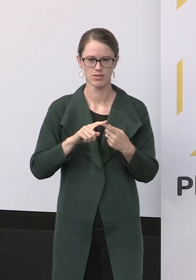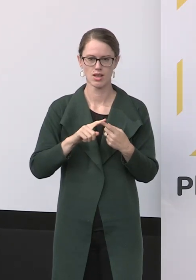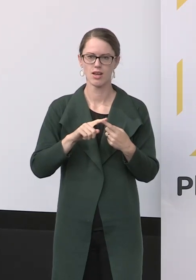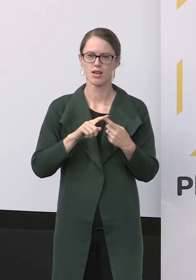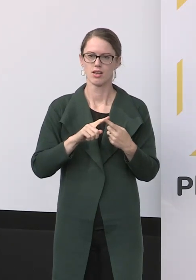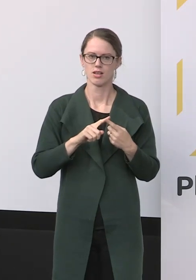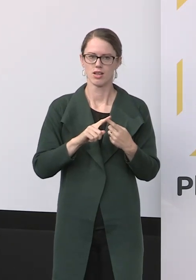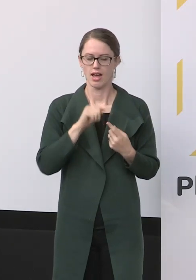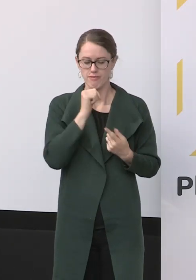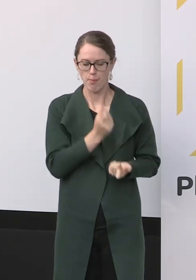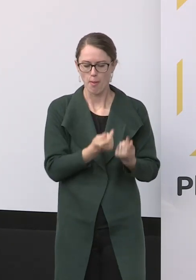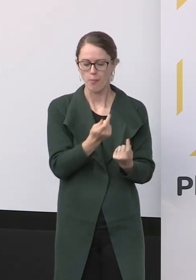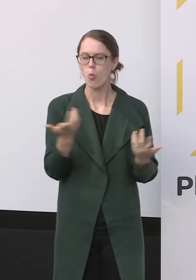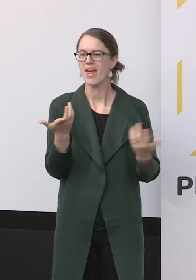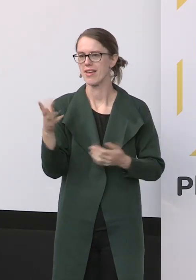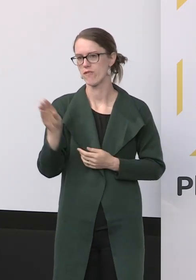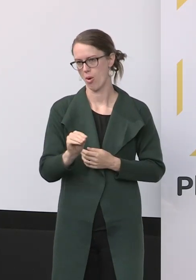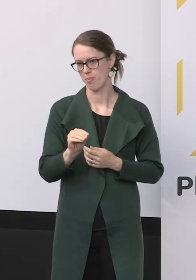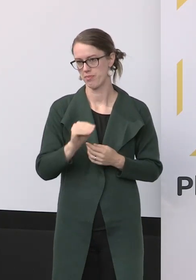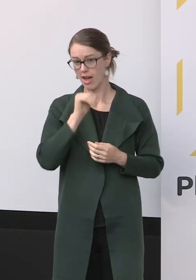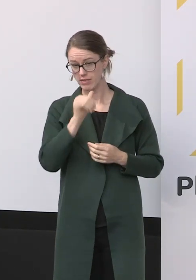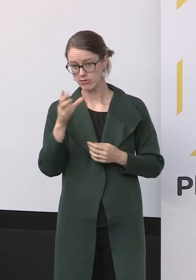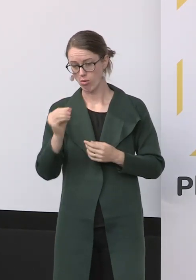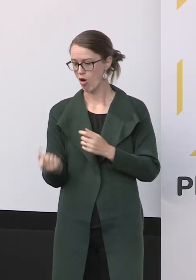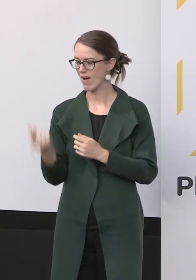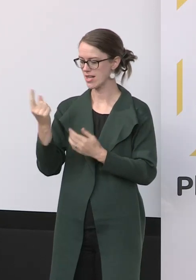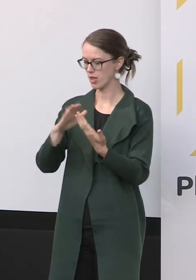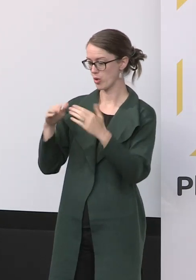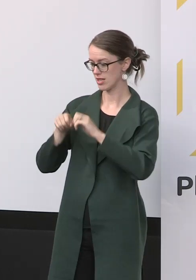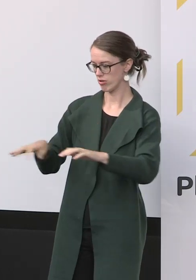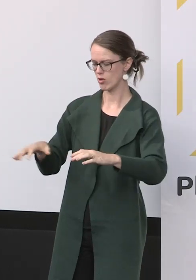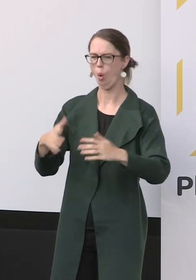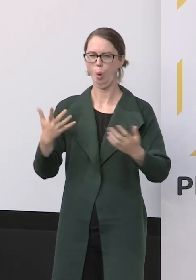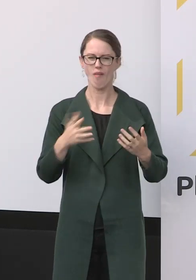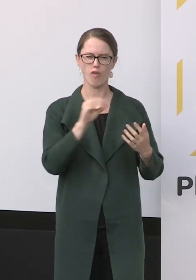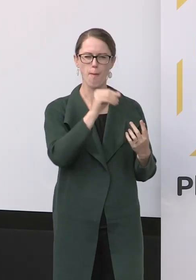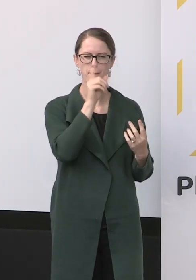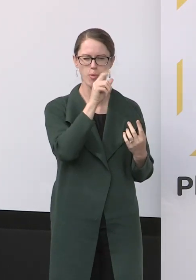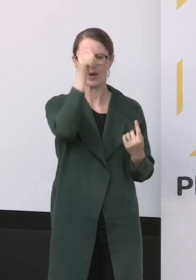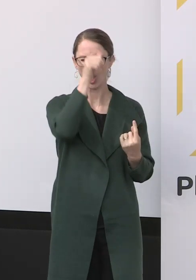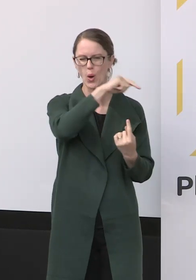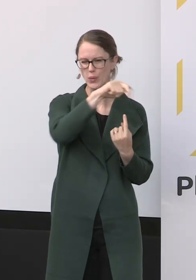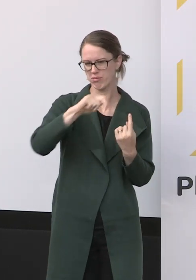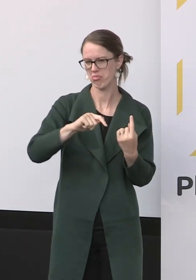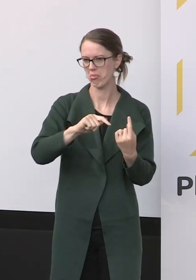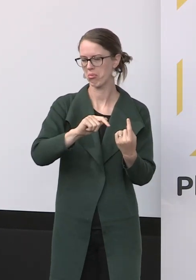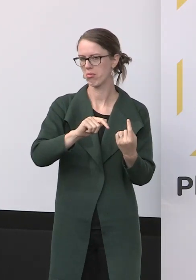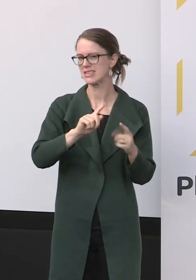two relevant things here. One is the cases and the pattern of cases and whether there is